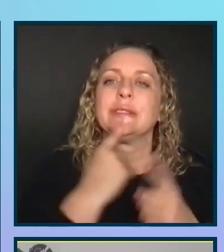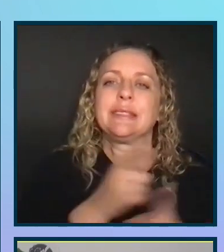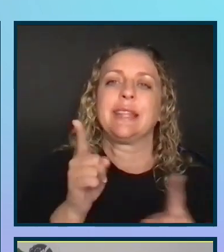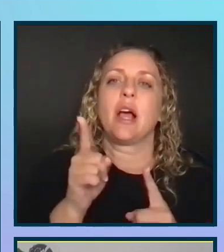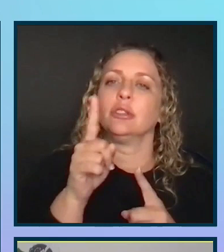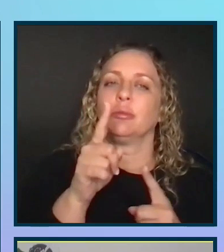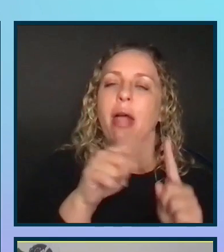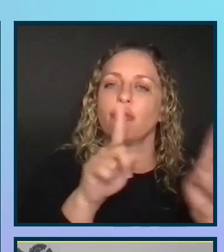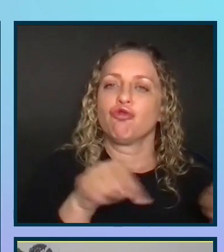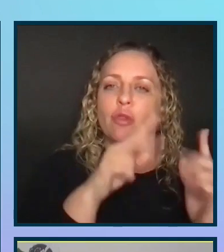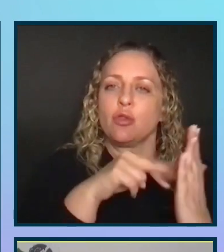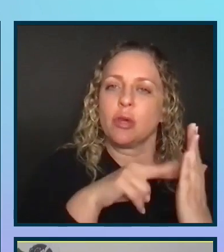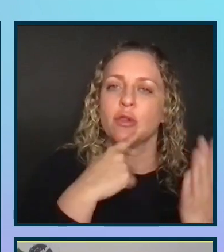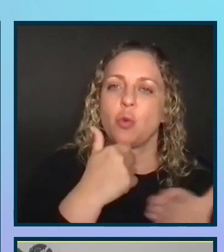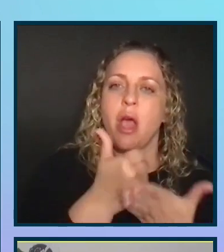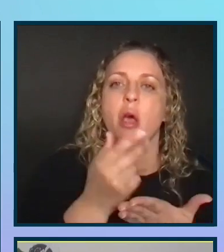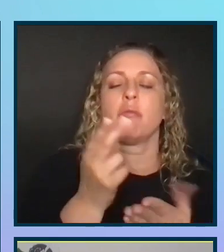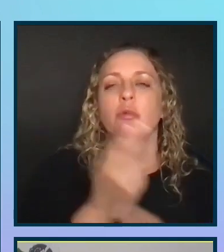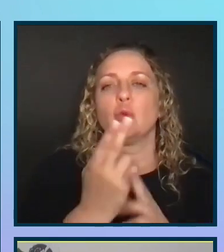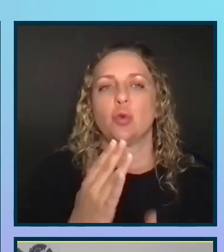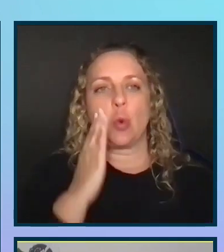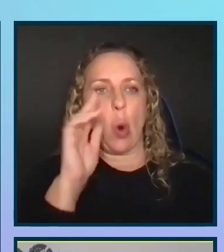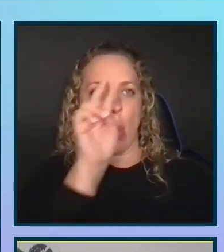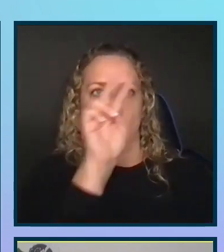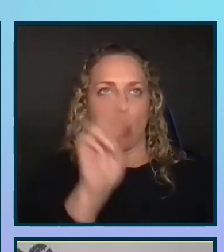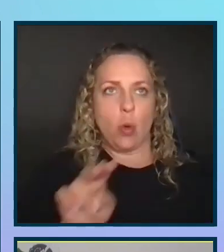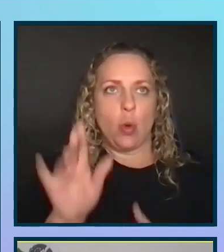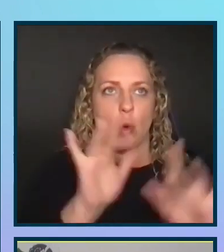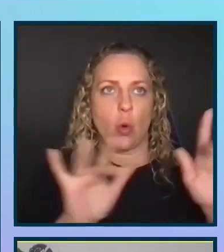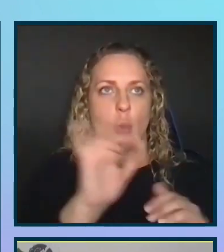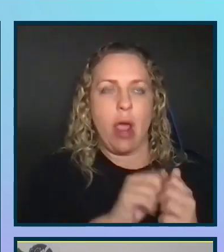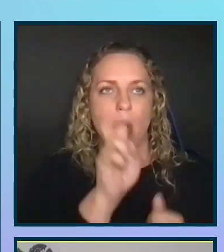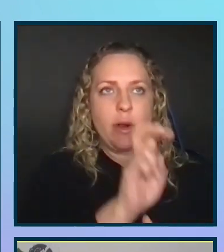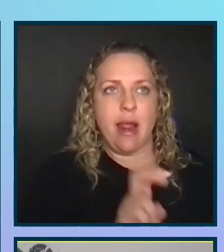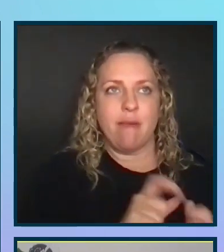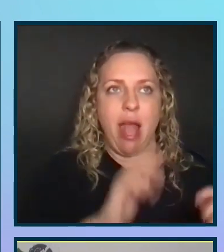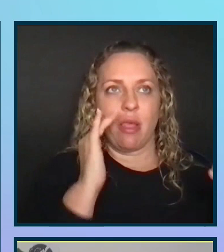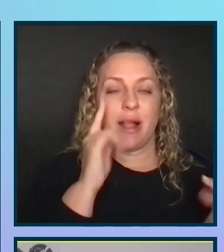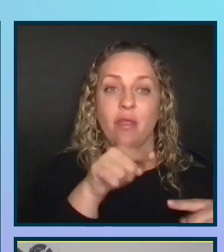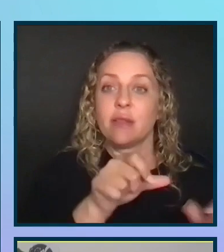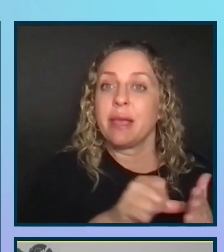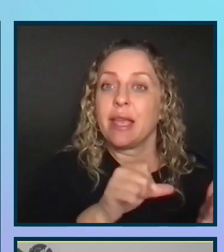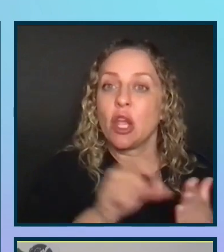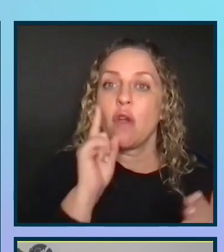So these should help users know where they are and what they can expect of this page. For those we use Jira tickets.